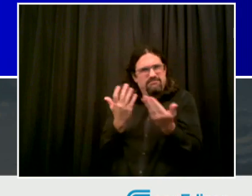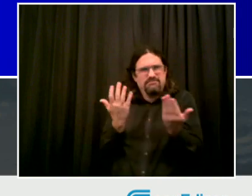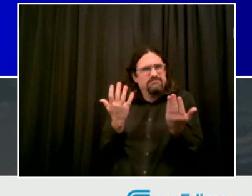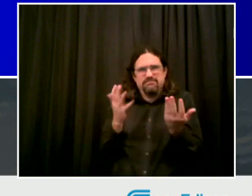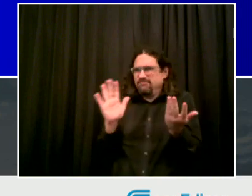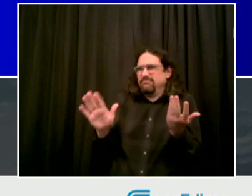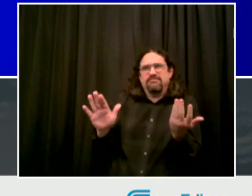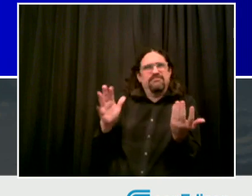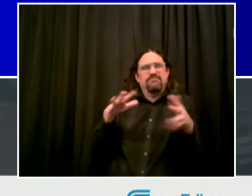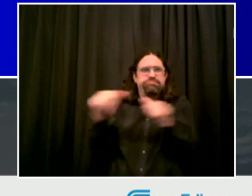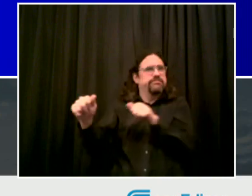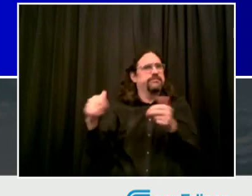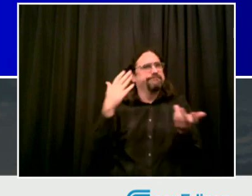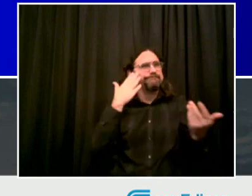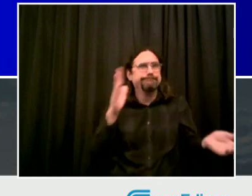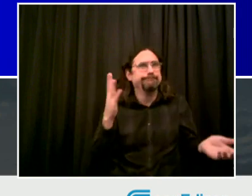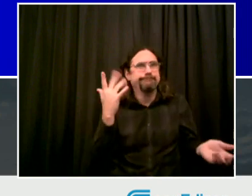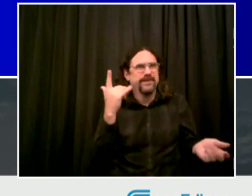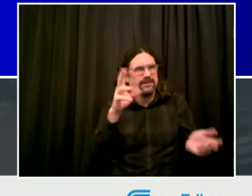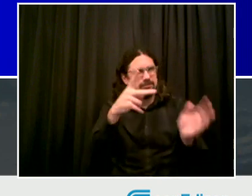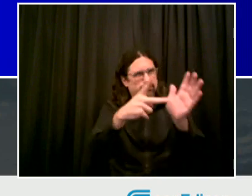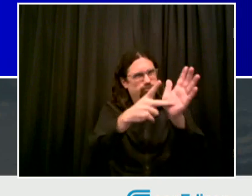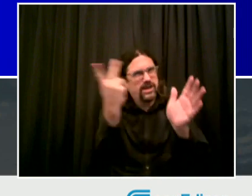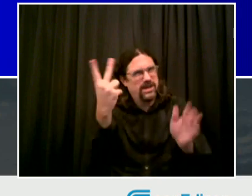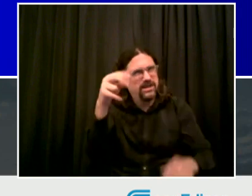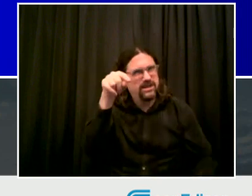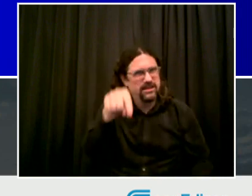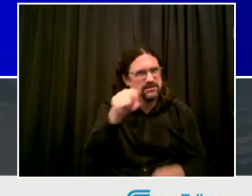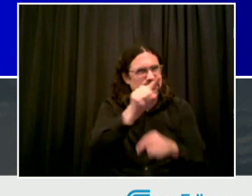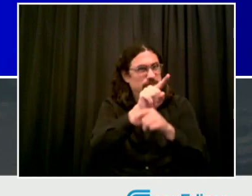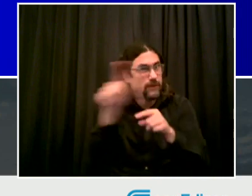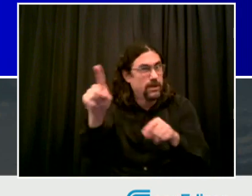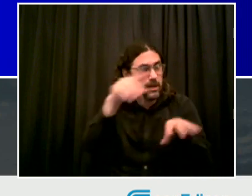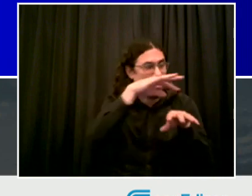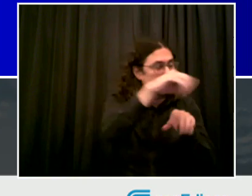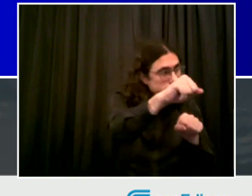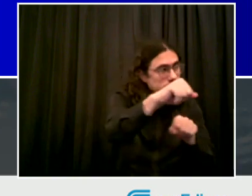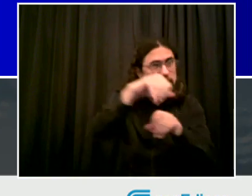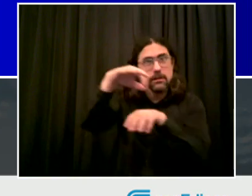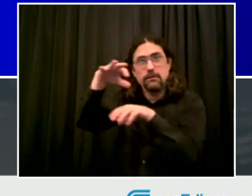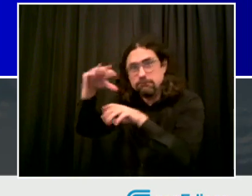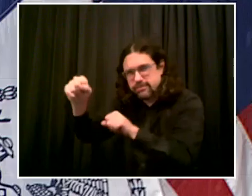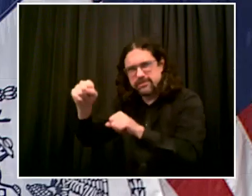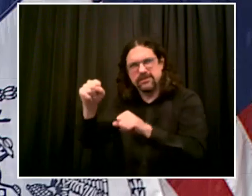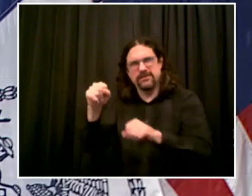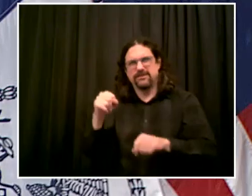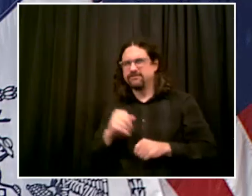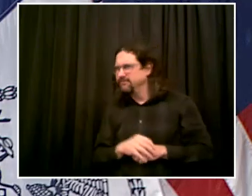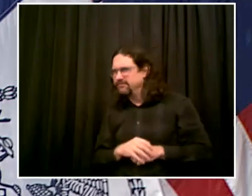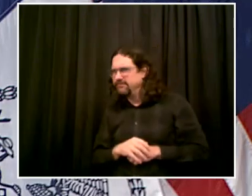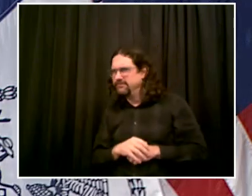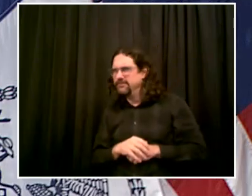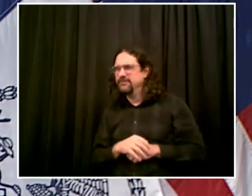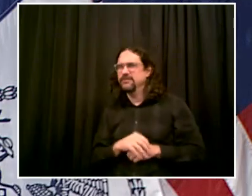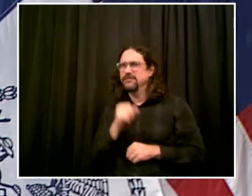SANDY AND WE SAW